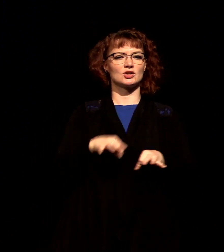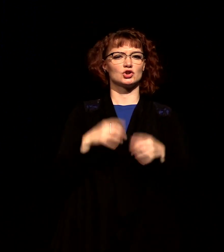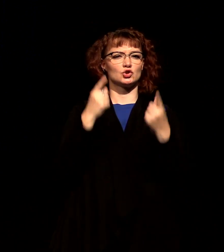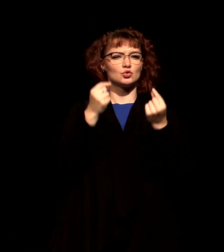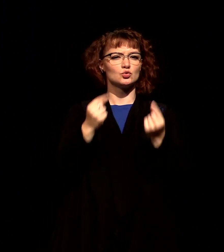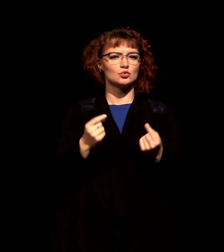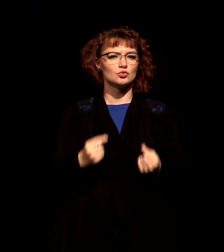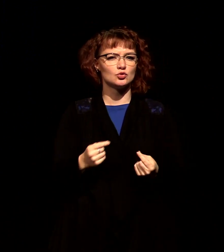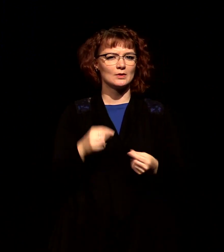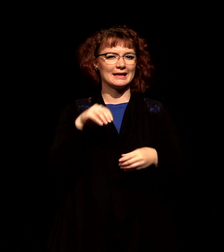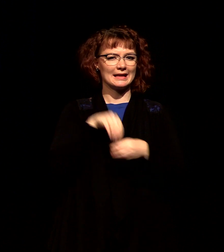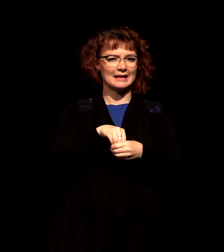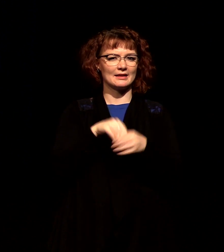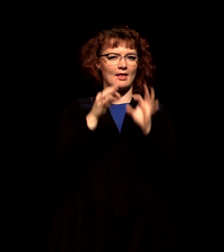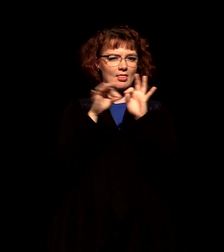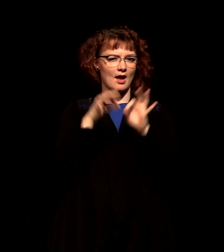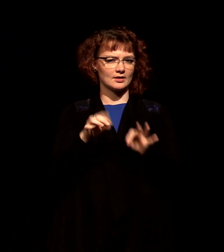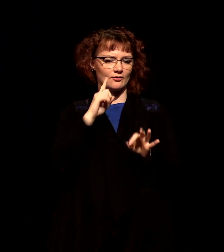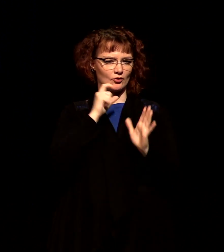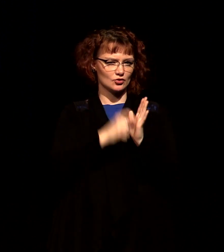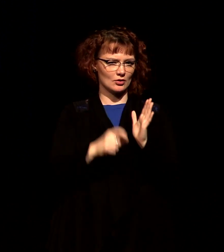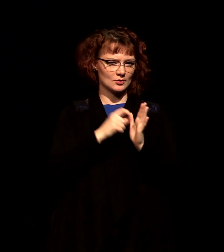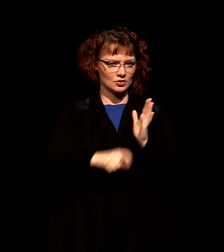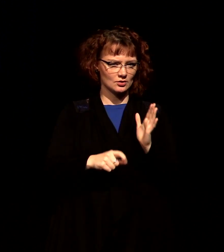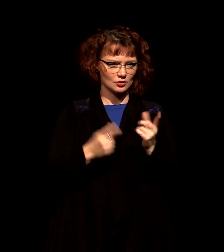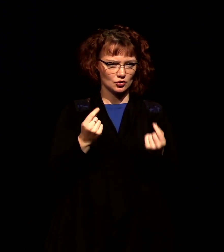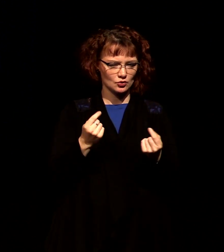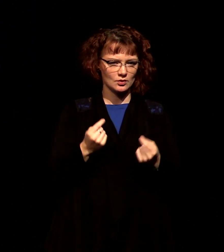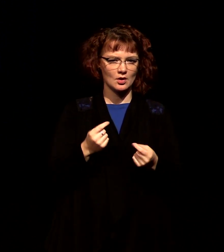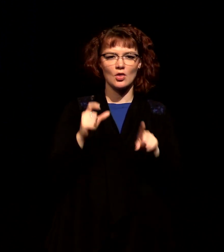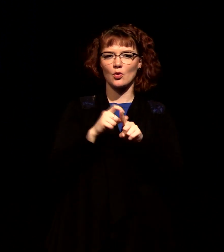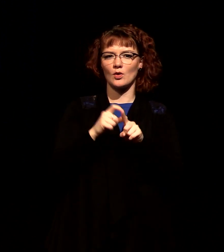instructed to sing, praise, proclaim, publish, tell,